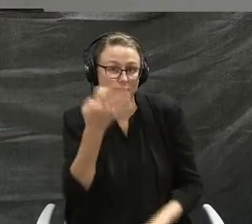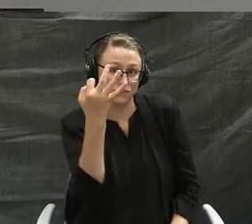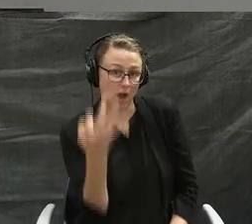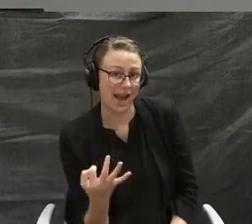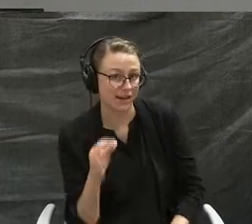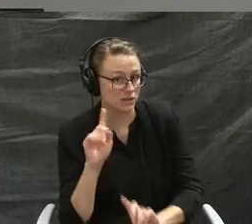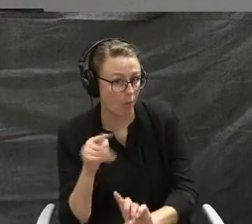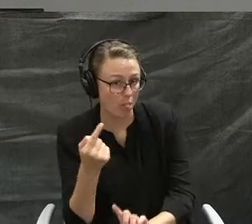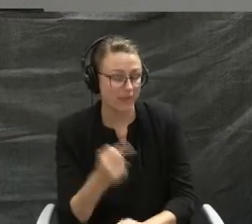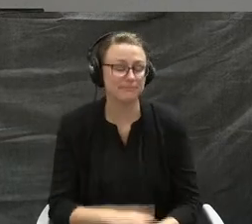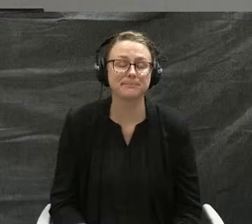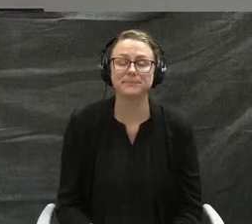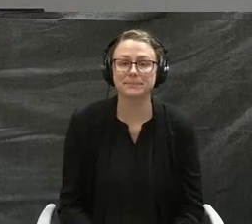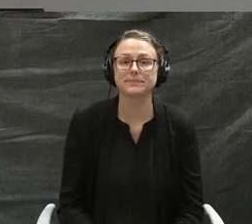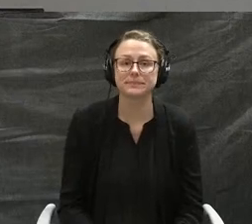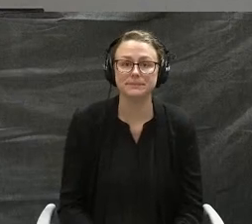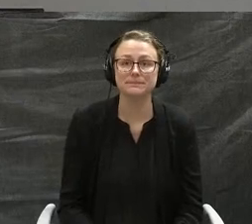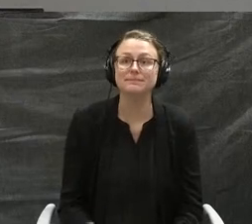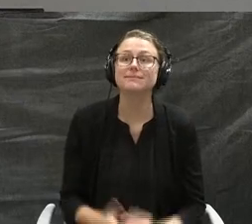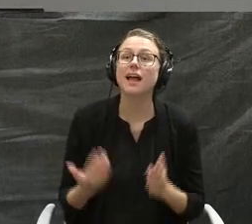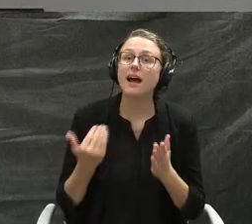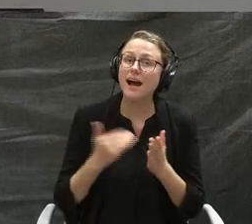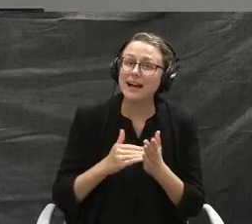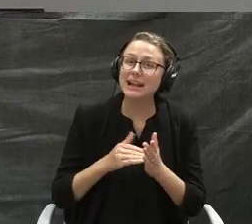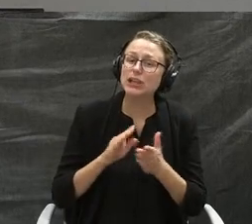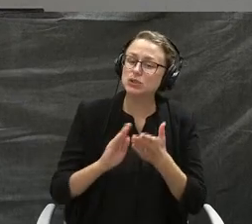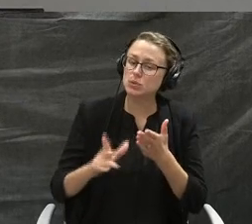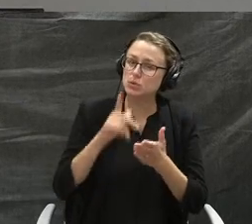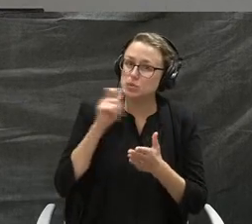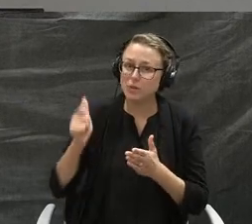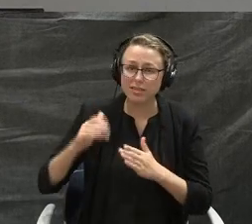kids with the highest risk would be there every day in person.